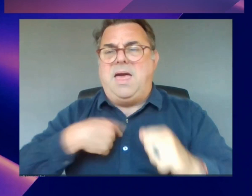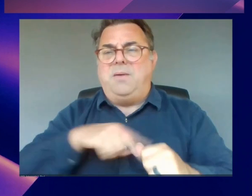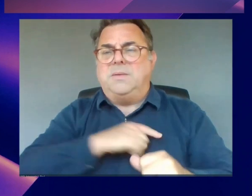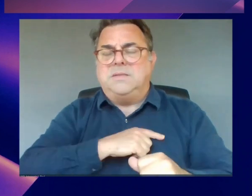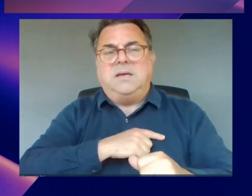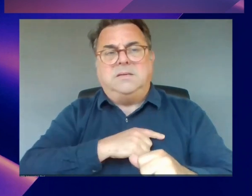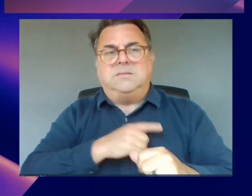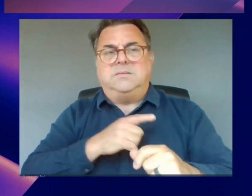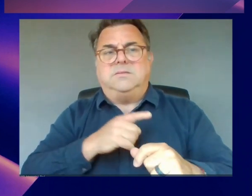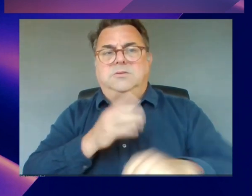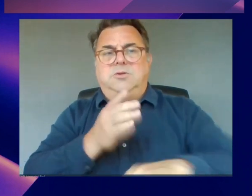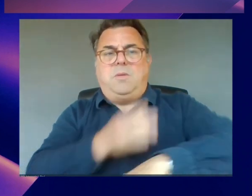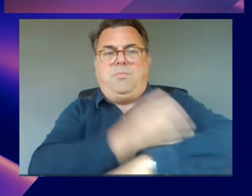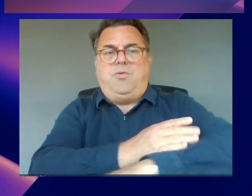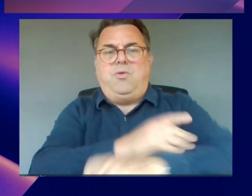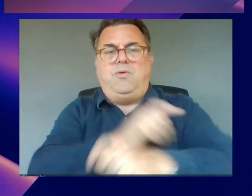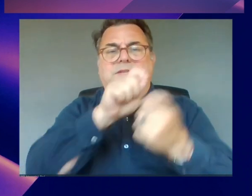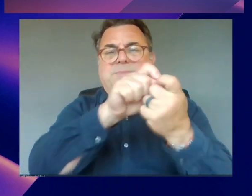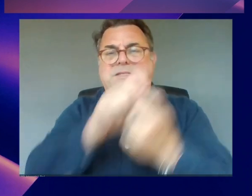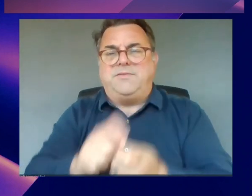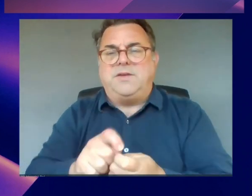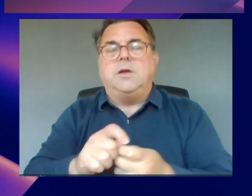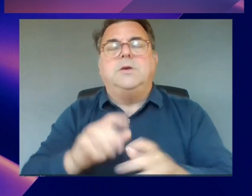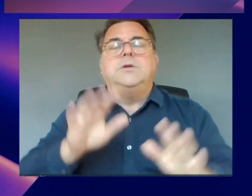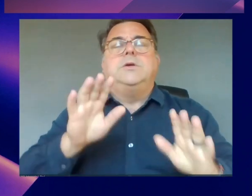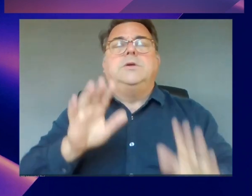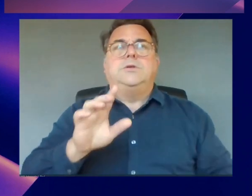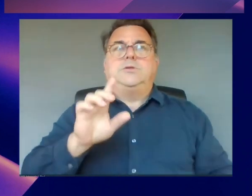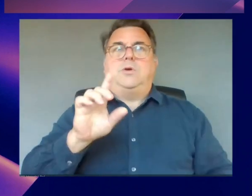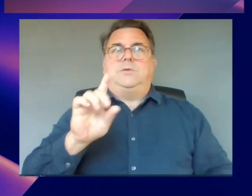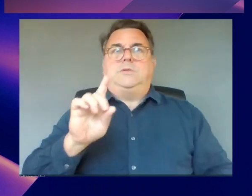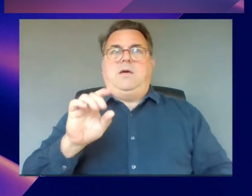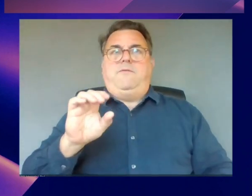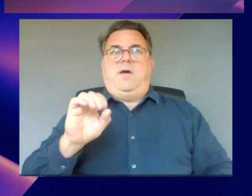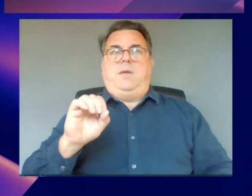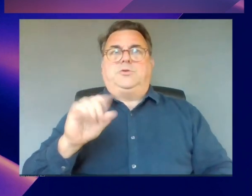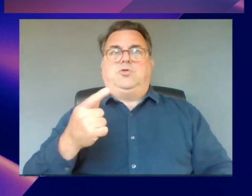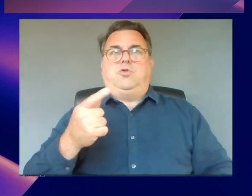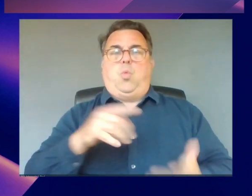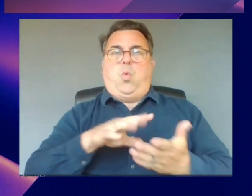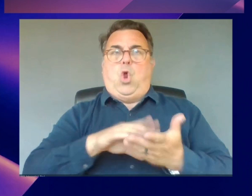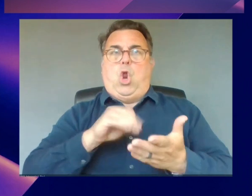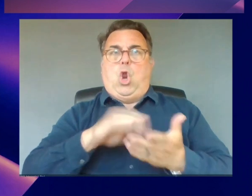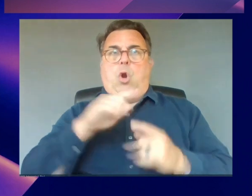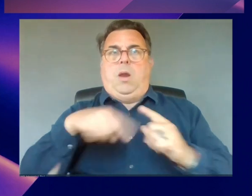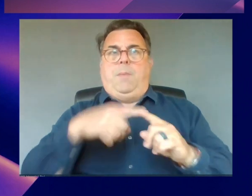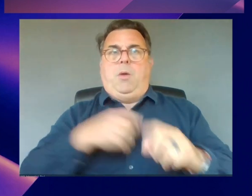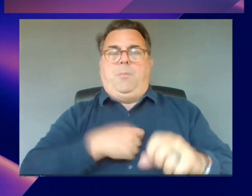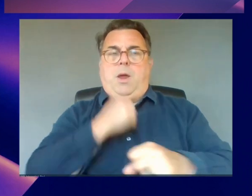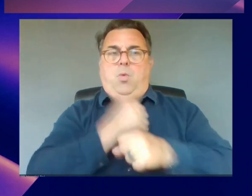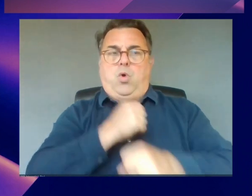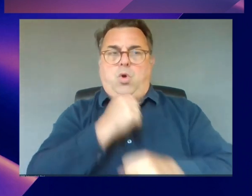So DevOps Guru is gonna learn more about my workload and what an anomalous incident looks like